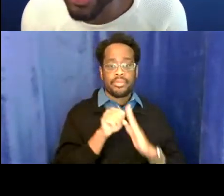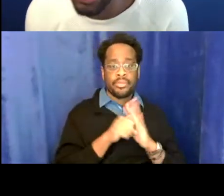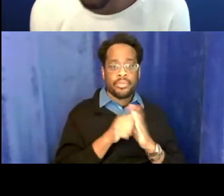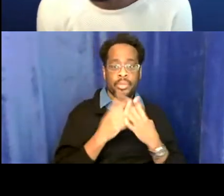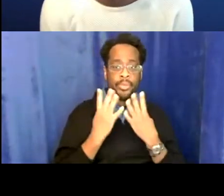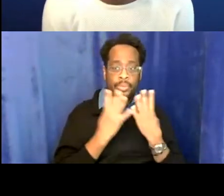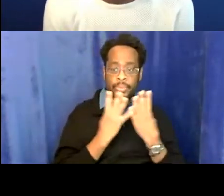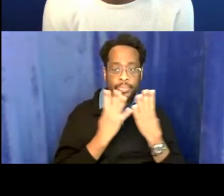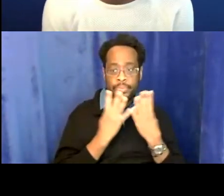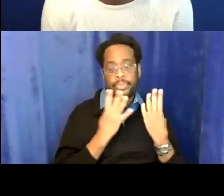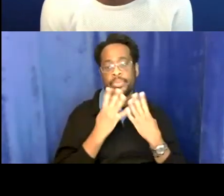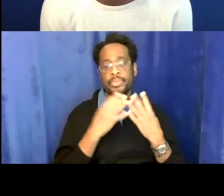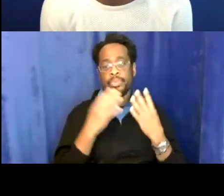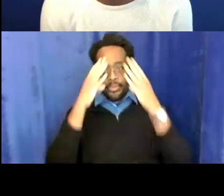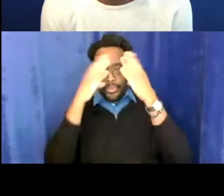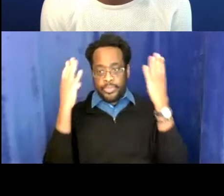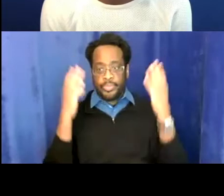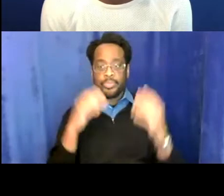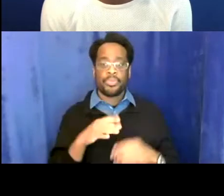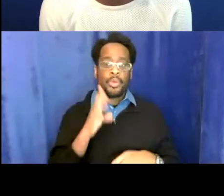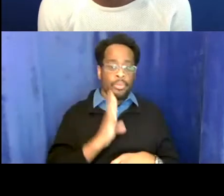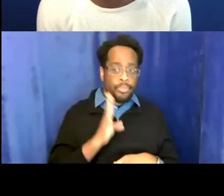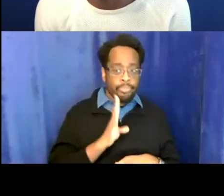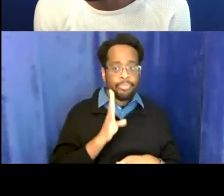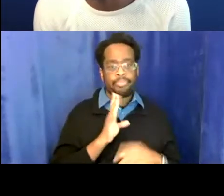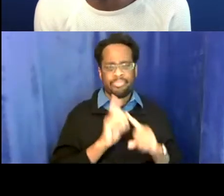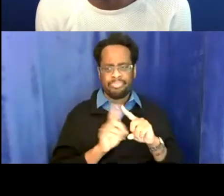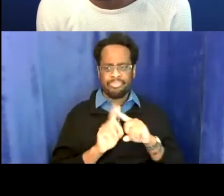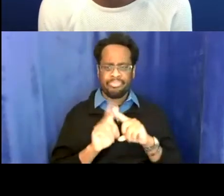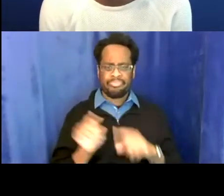or another state may sign "birthday" as if they're blowing out candles. Or they have a